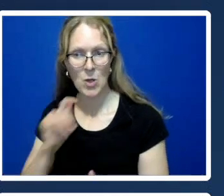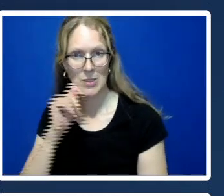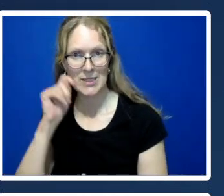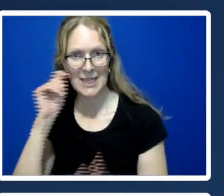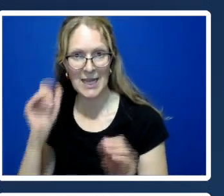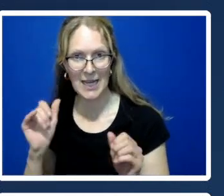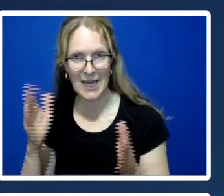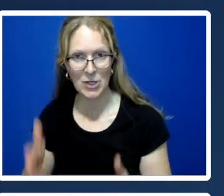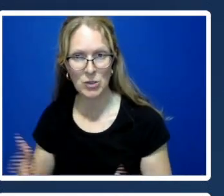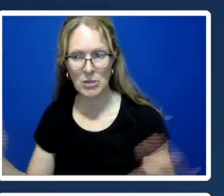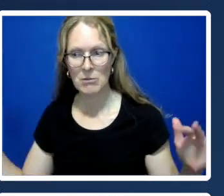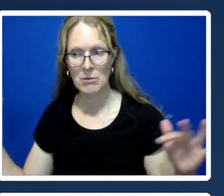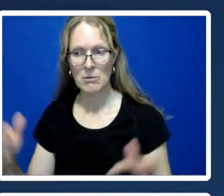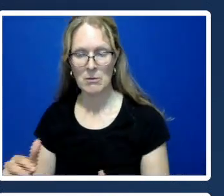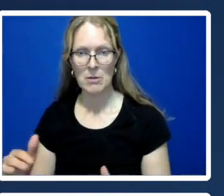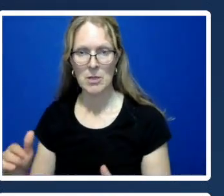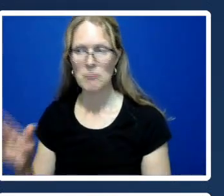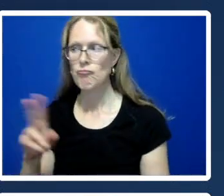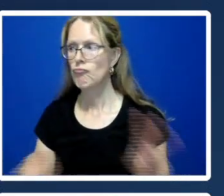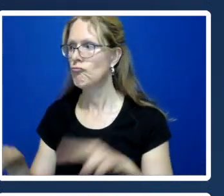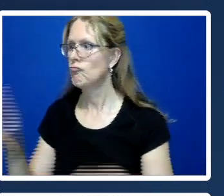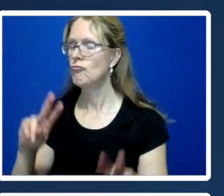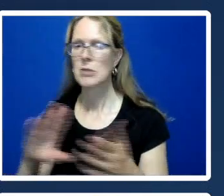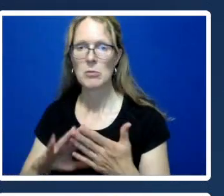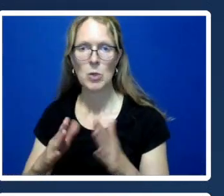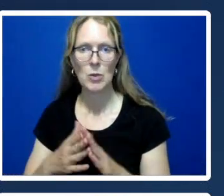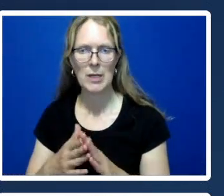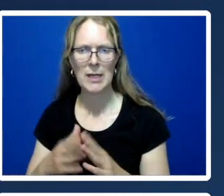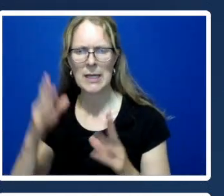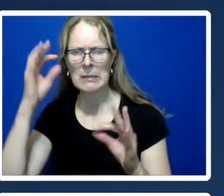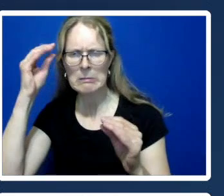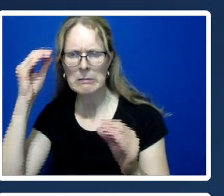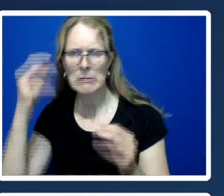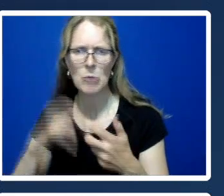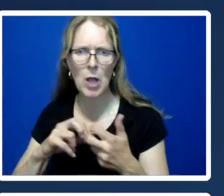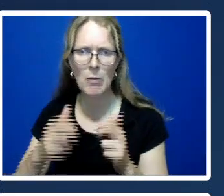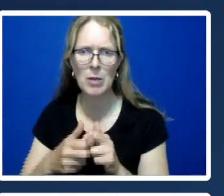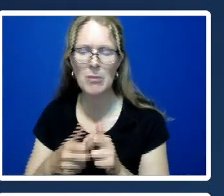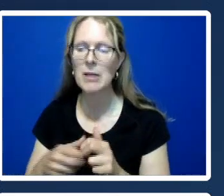community and think about problems, they're also very creative in helping solve the